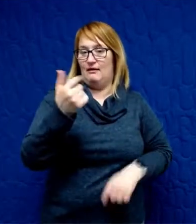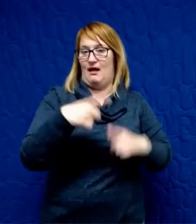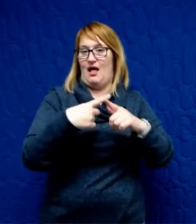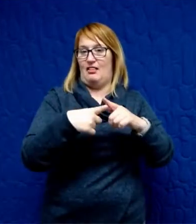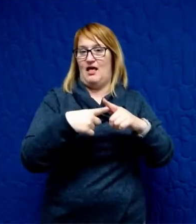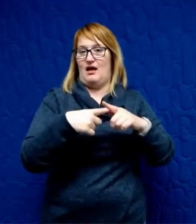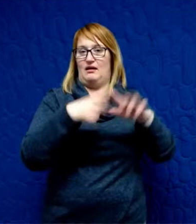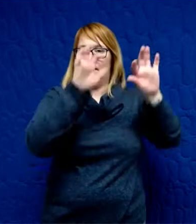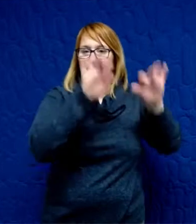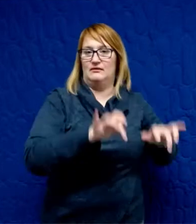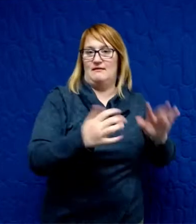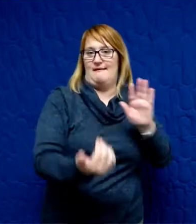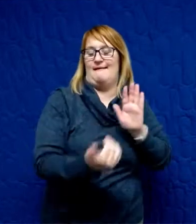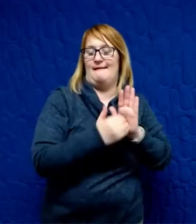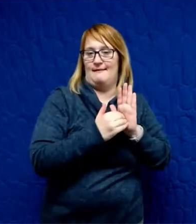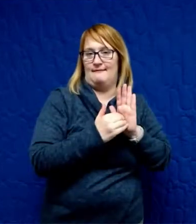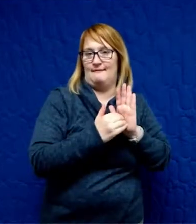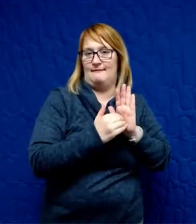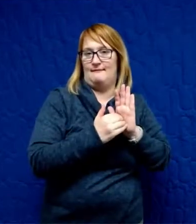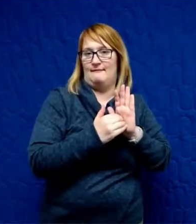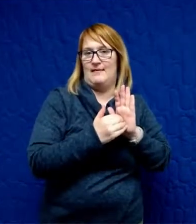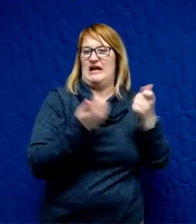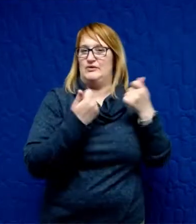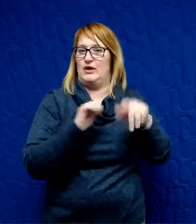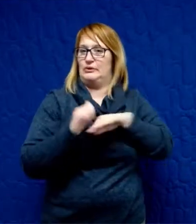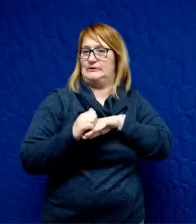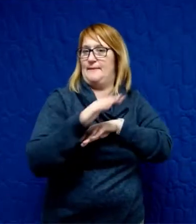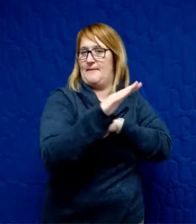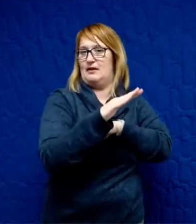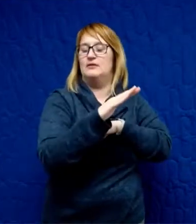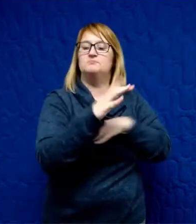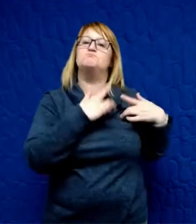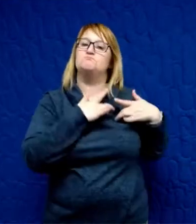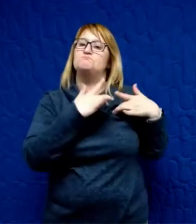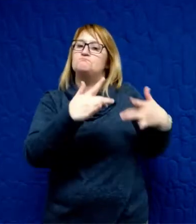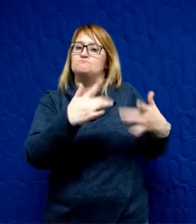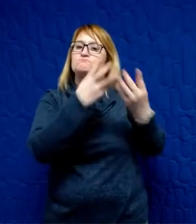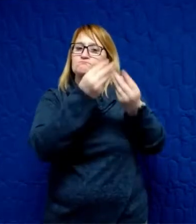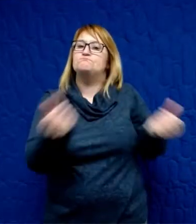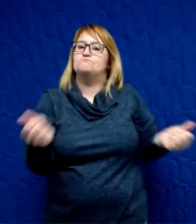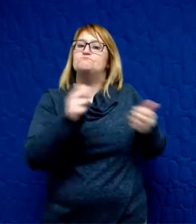click it again and then try and oftentimes that will delete whatever